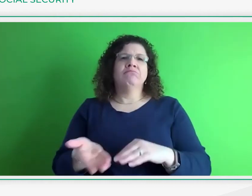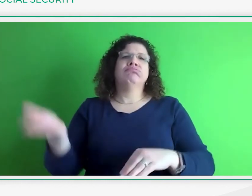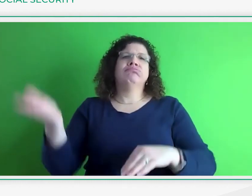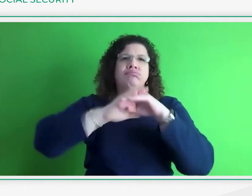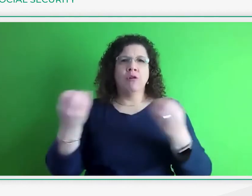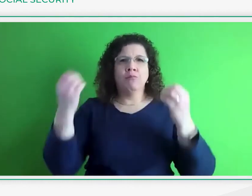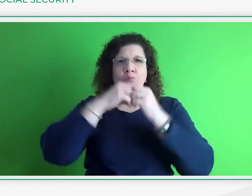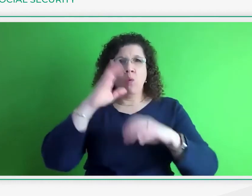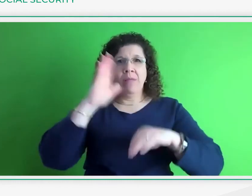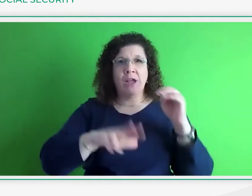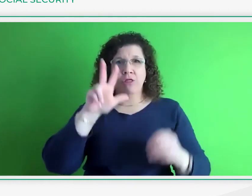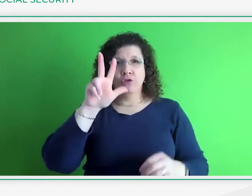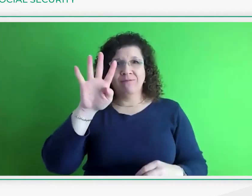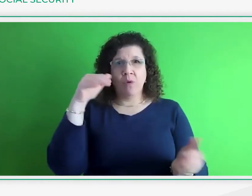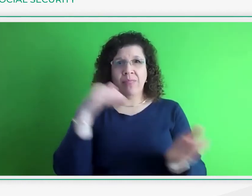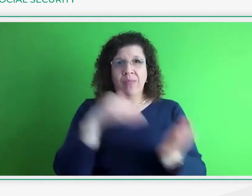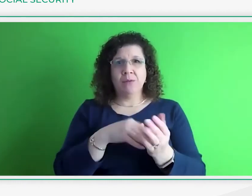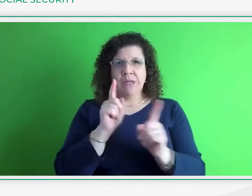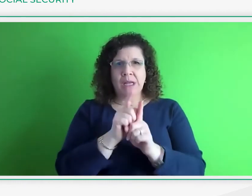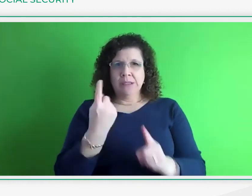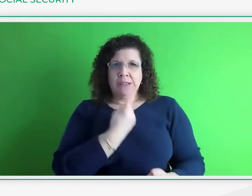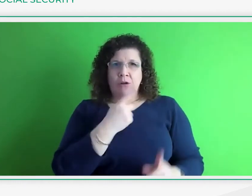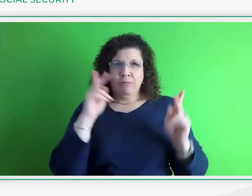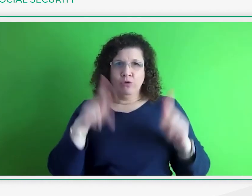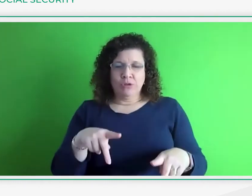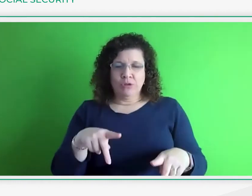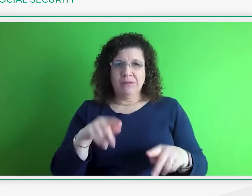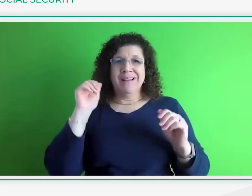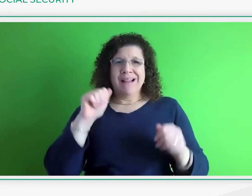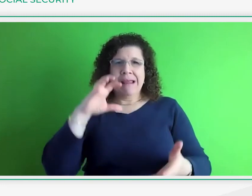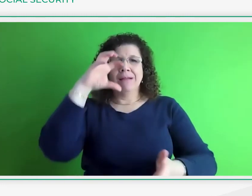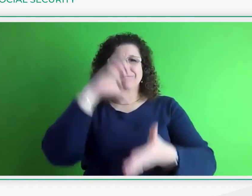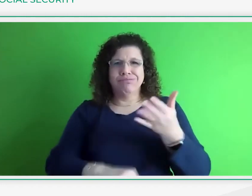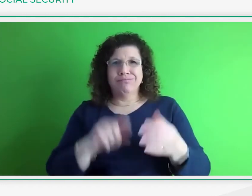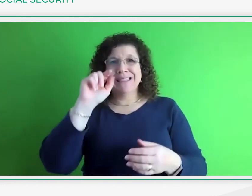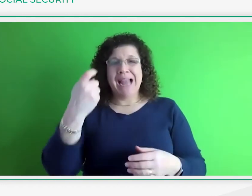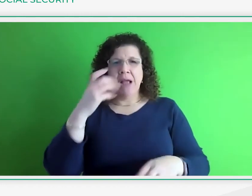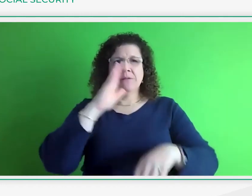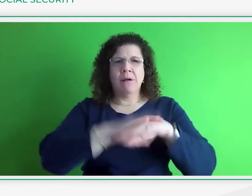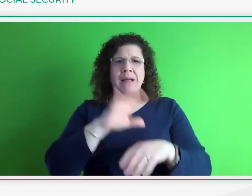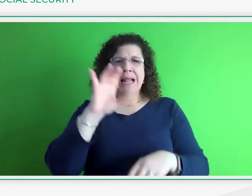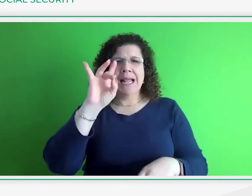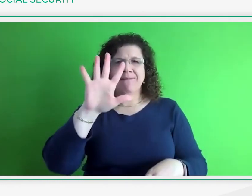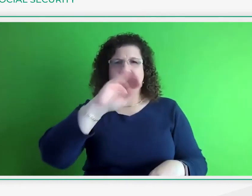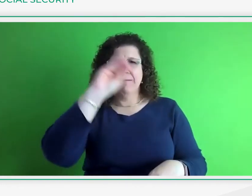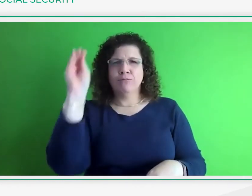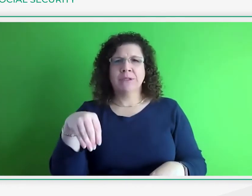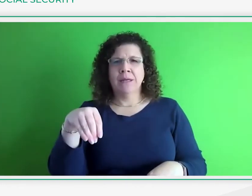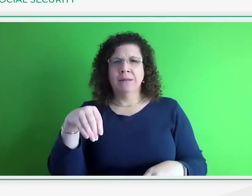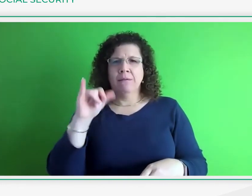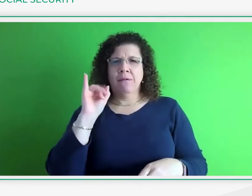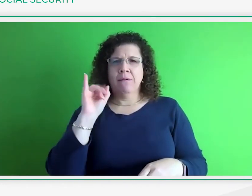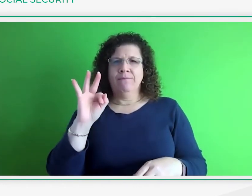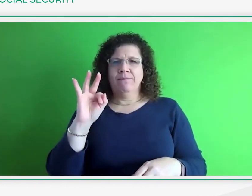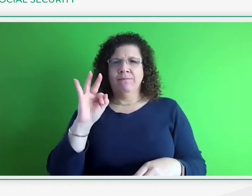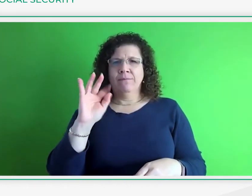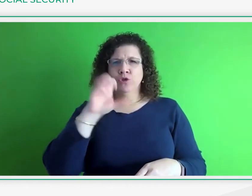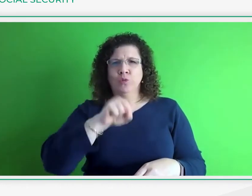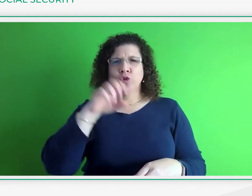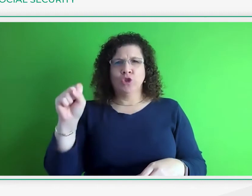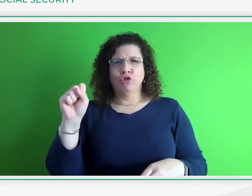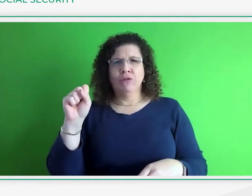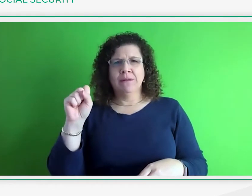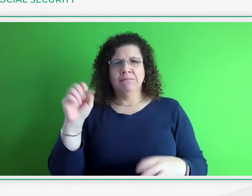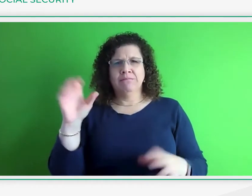If you earn more than $34,000 as a single person, they also can take taxes of 85% of